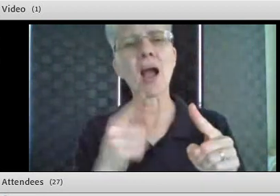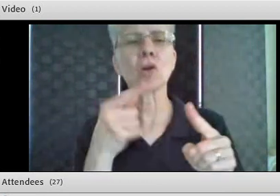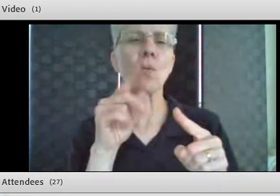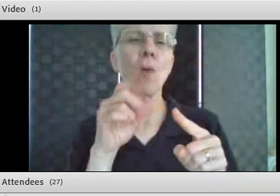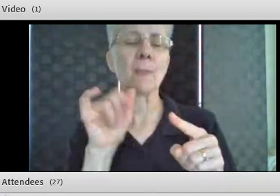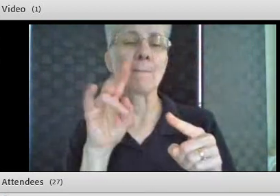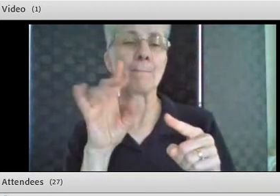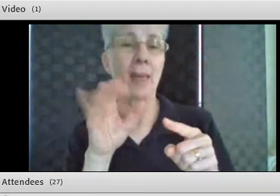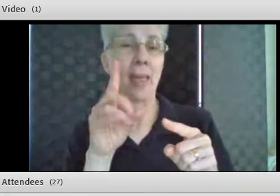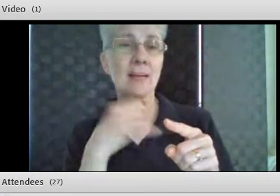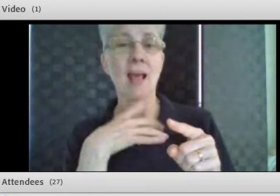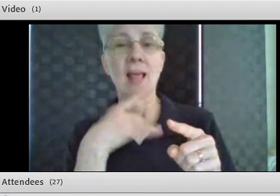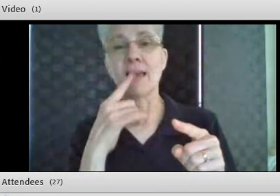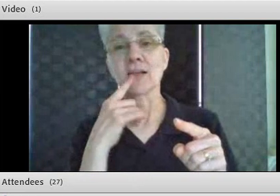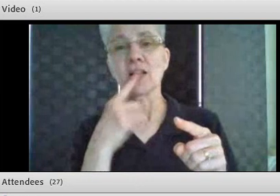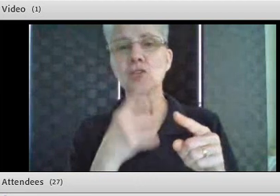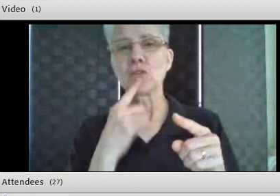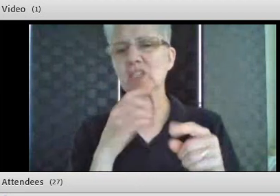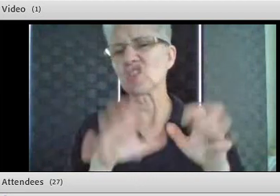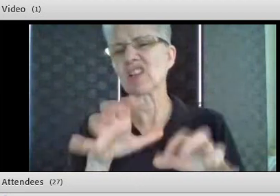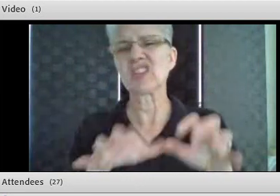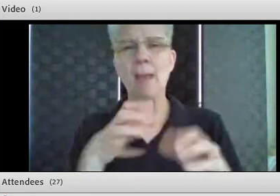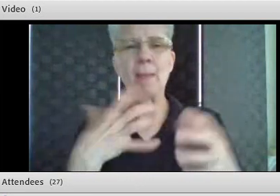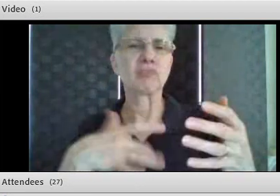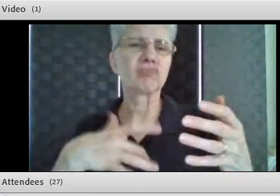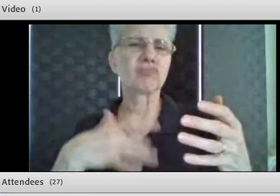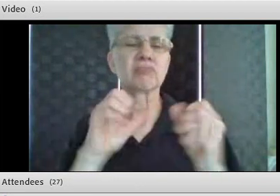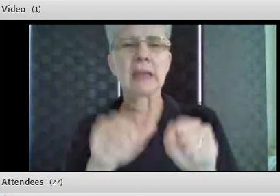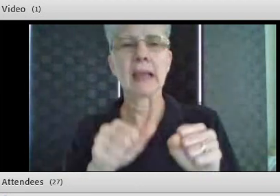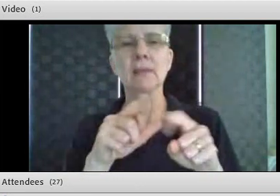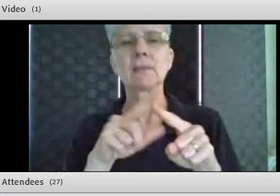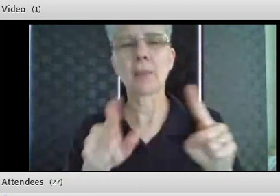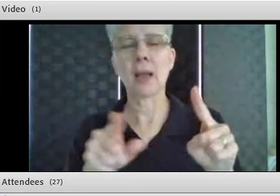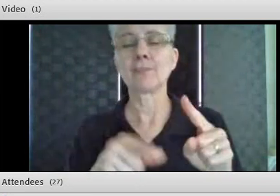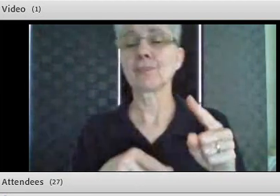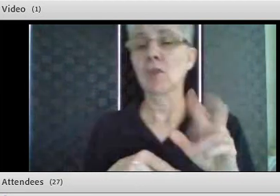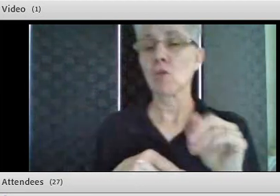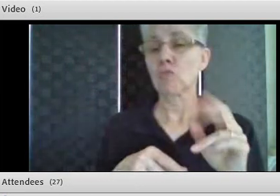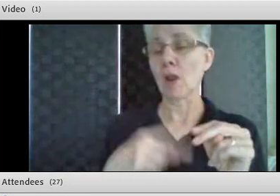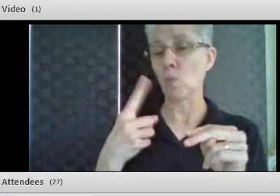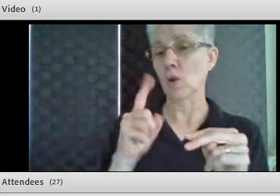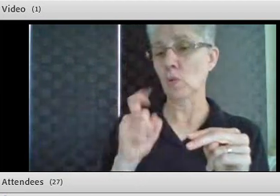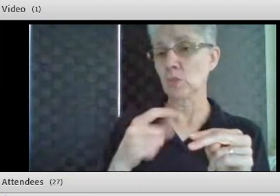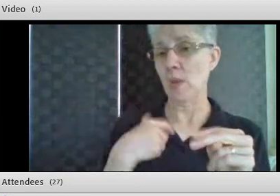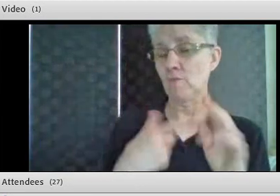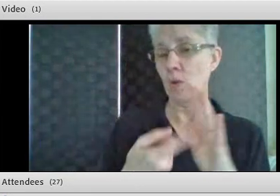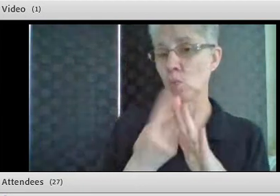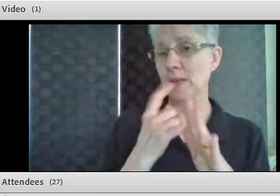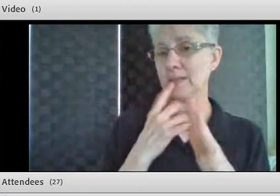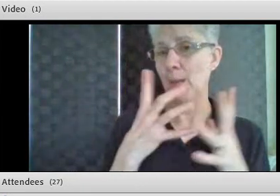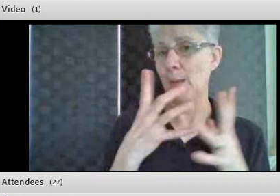Ryan: Which we like even more. Hilary: Yeah, yeah, yeah, I think so, but, you know, Garage Band, I like that the kids can go in